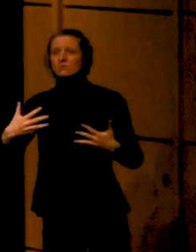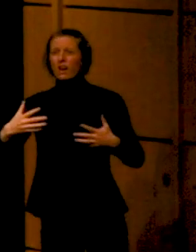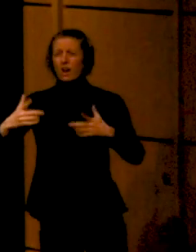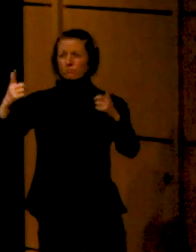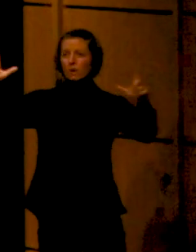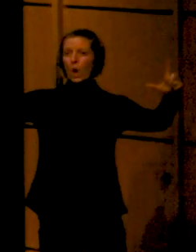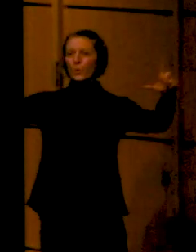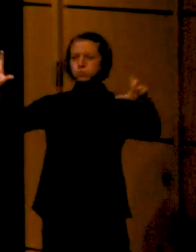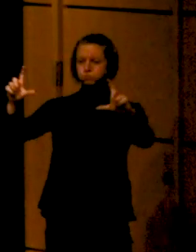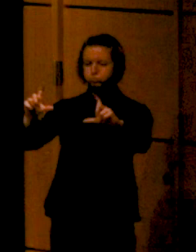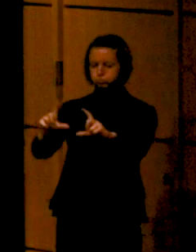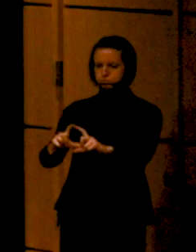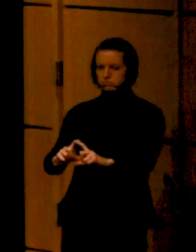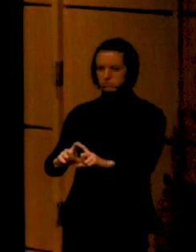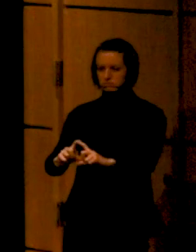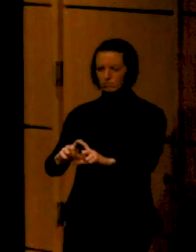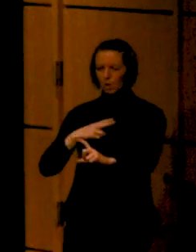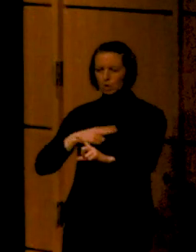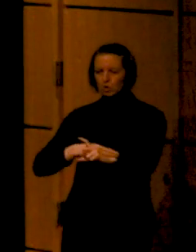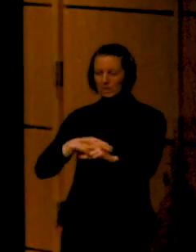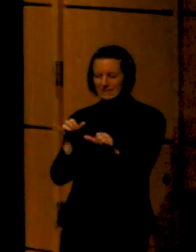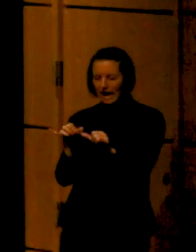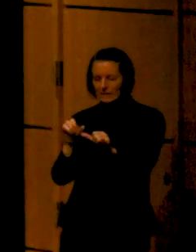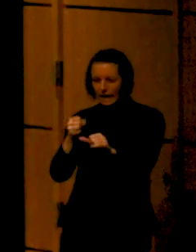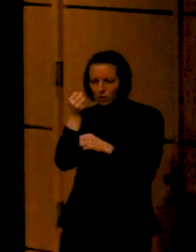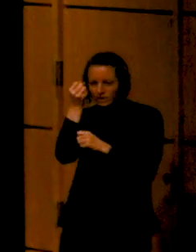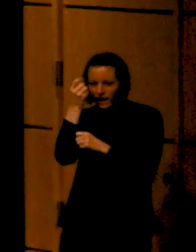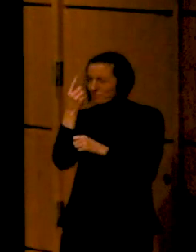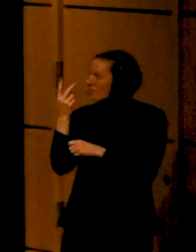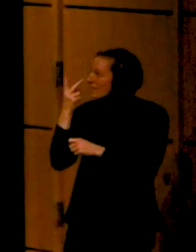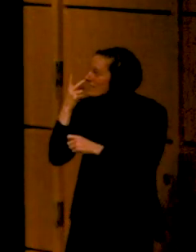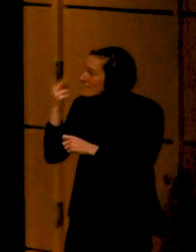And so he has the antenna connecting with the eruption plume and down it goes and reduces